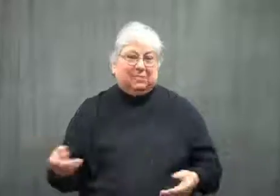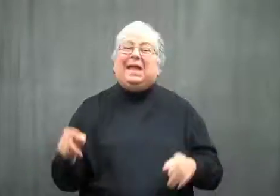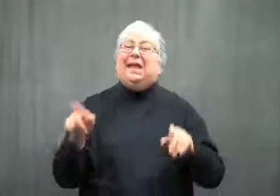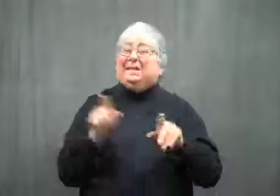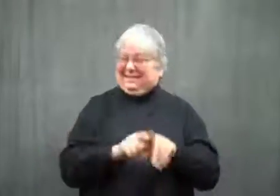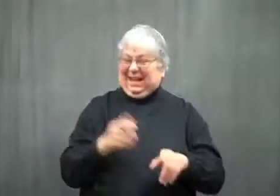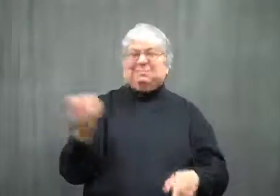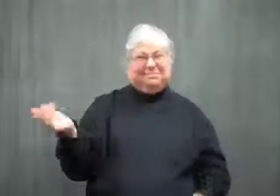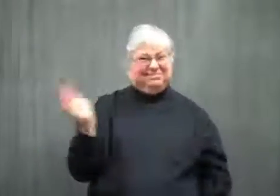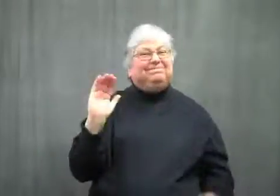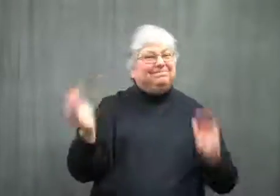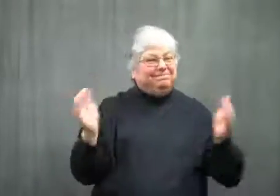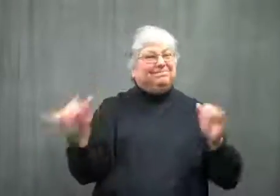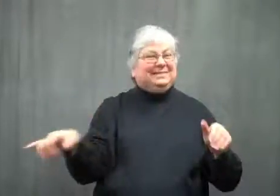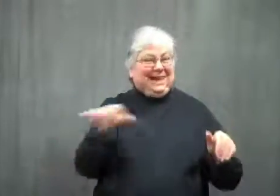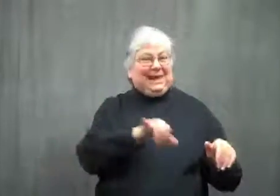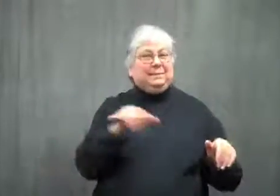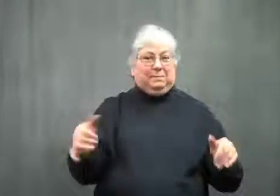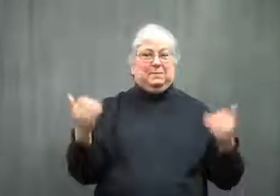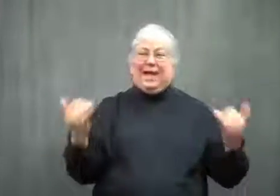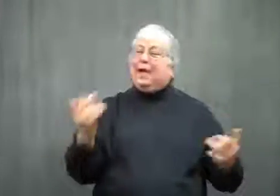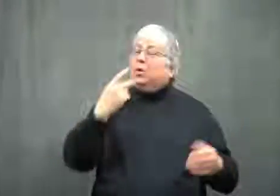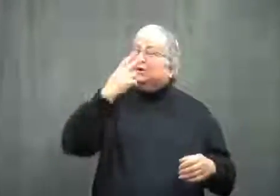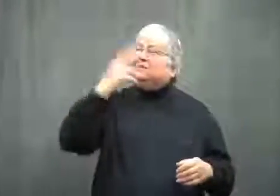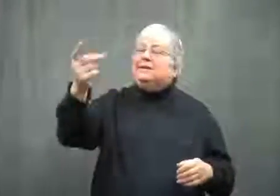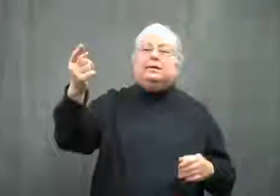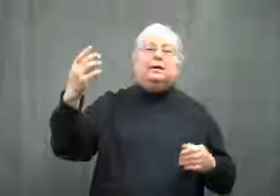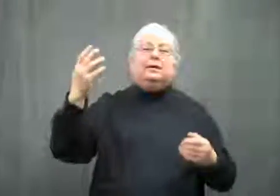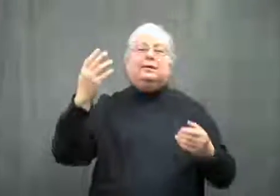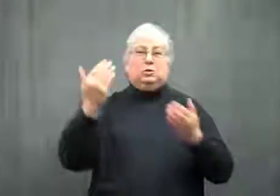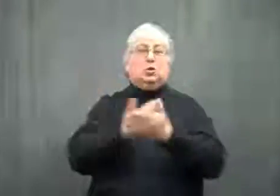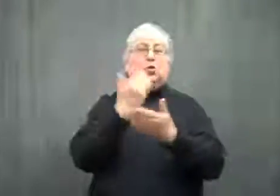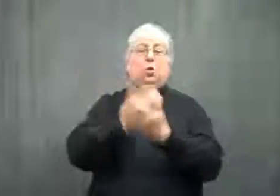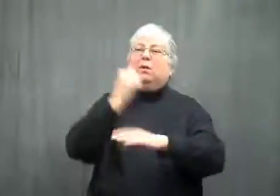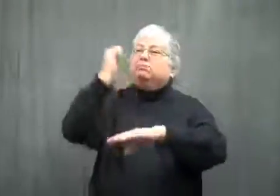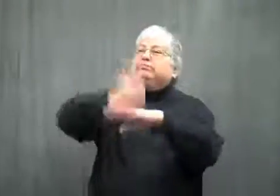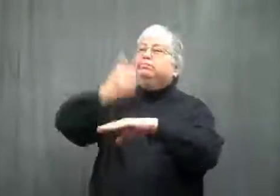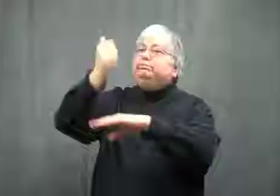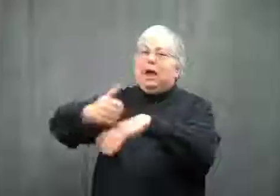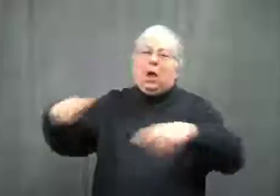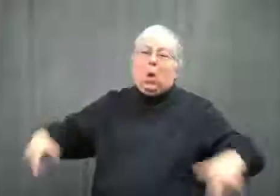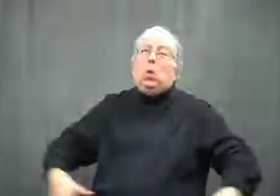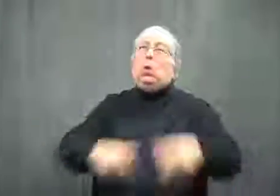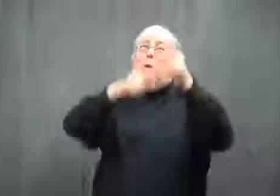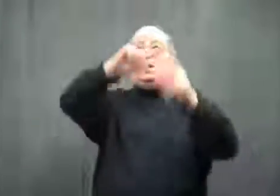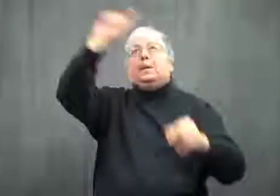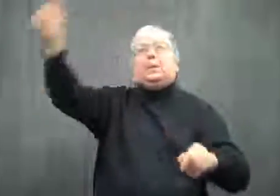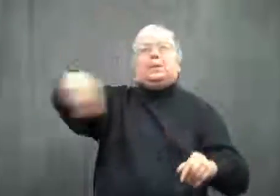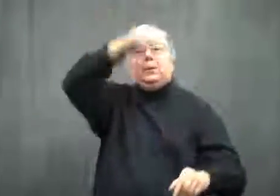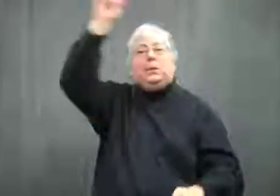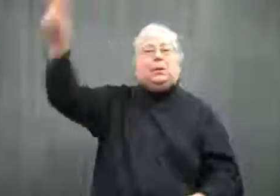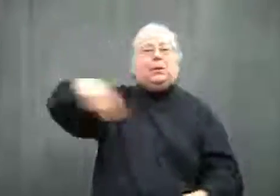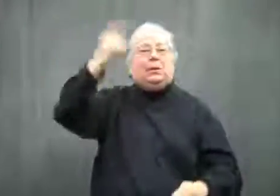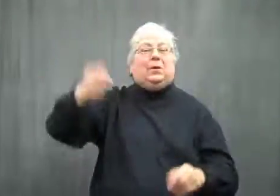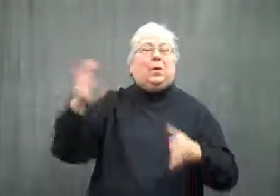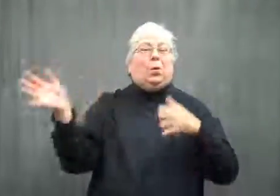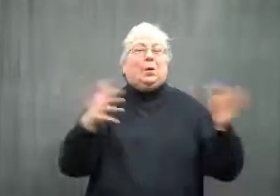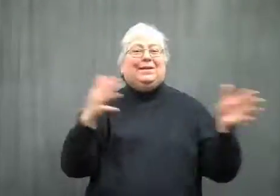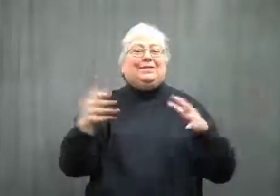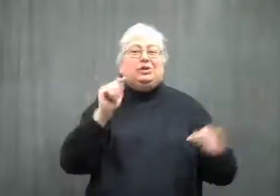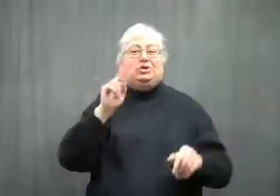The same concept is used in the wind turbines you see popping up.